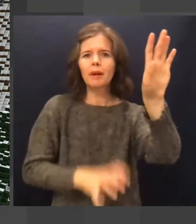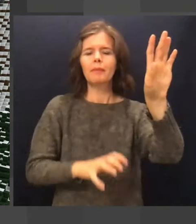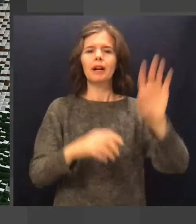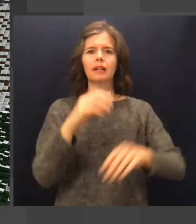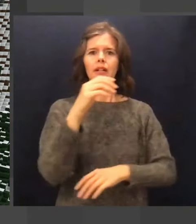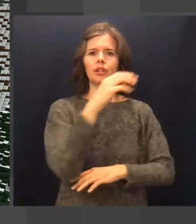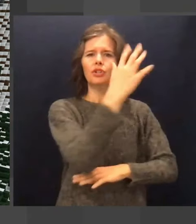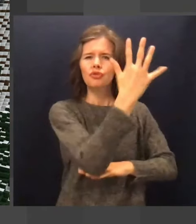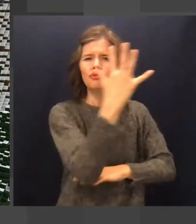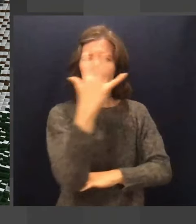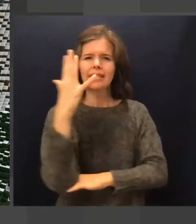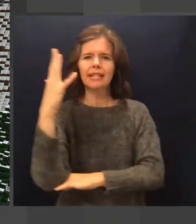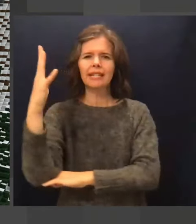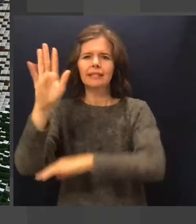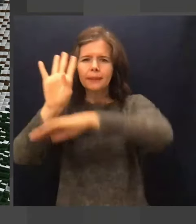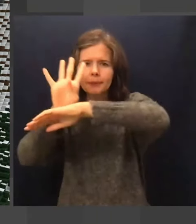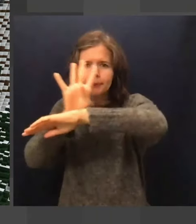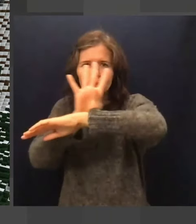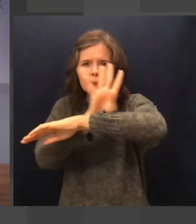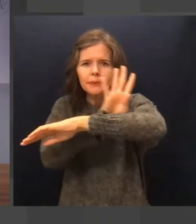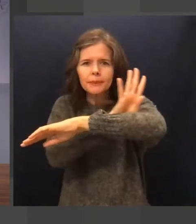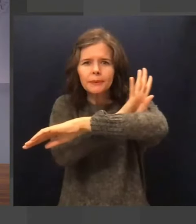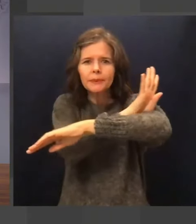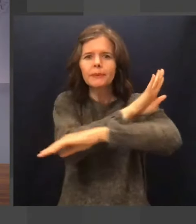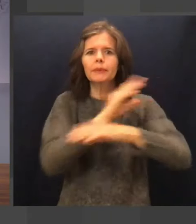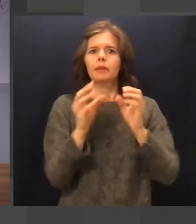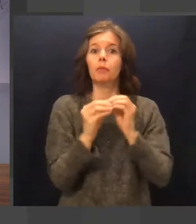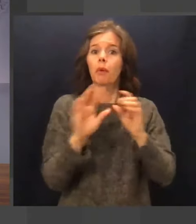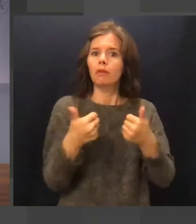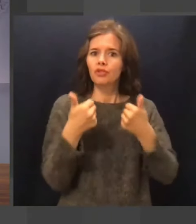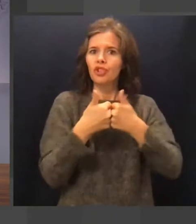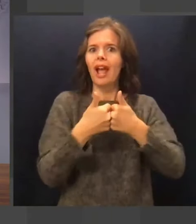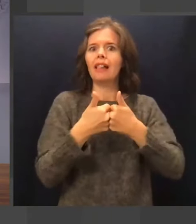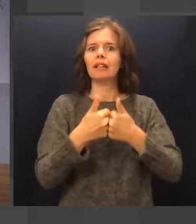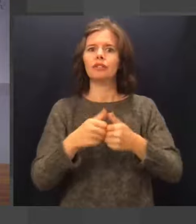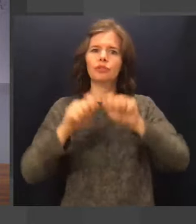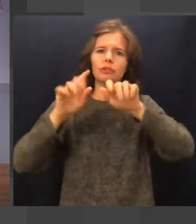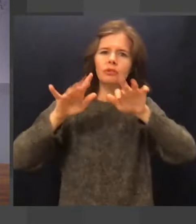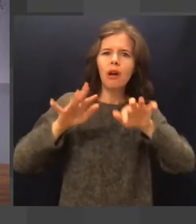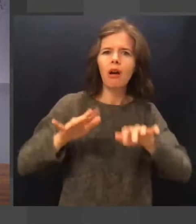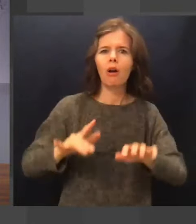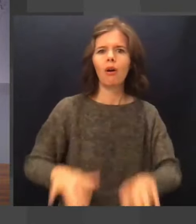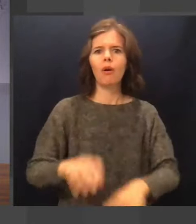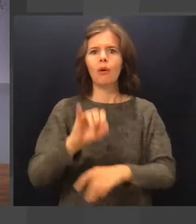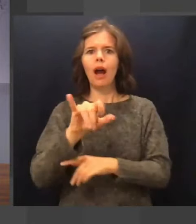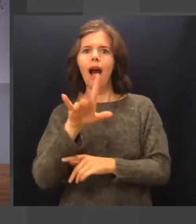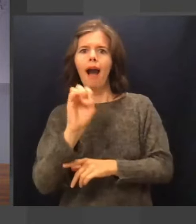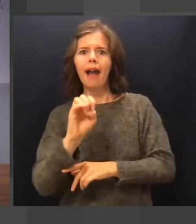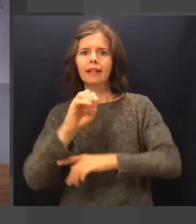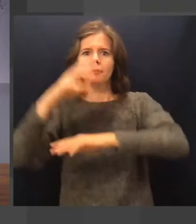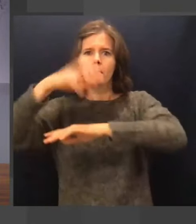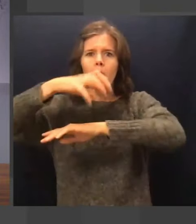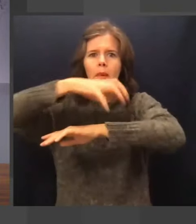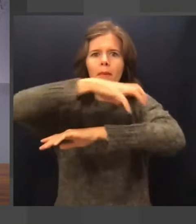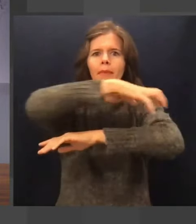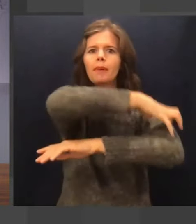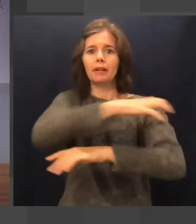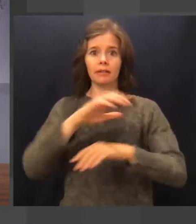LINES AND MOUNTAIN TOPS THAT WILL BE MORE CHALLENGING WITH LOTS OF SNOW AND ICE.